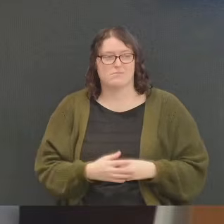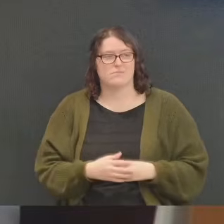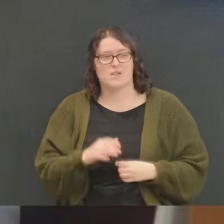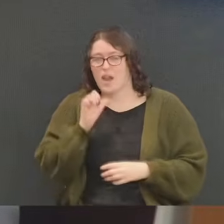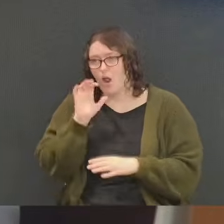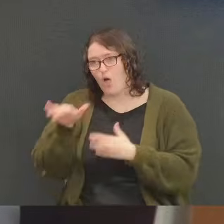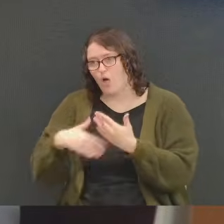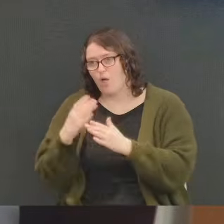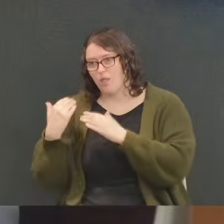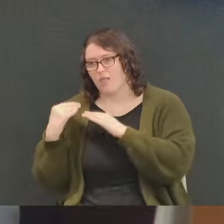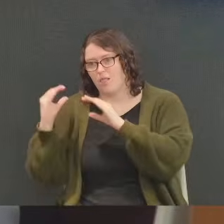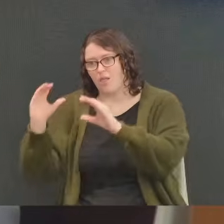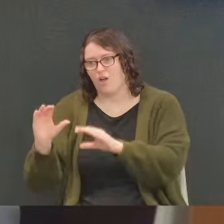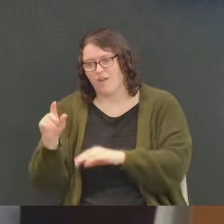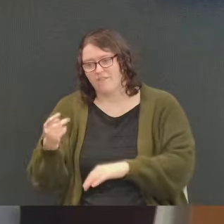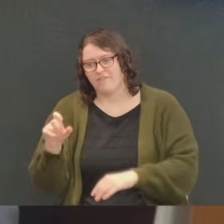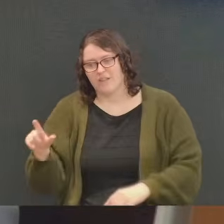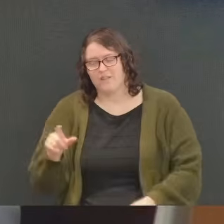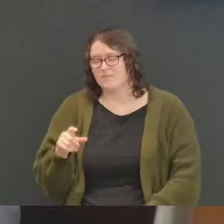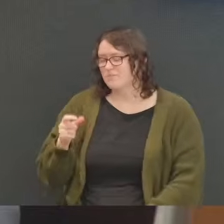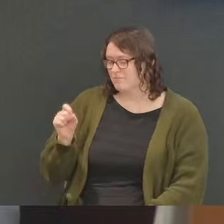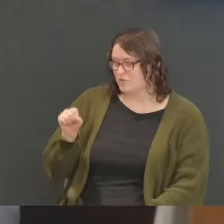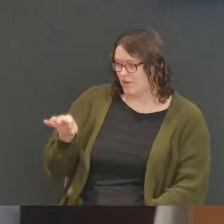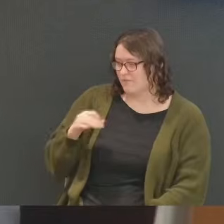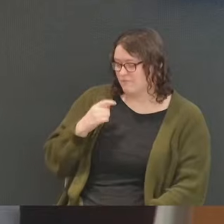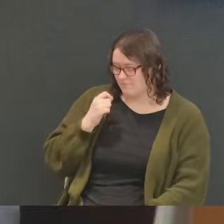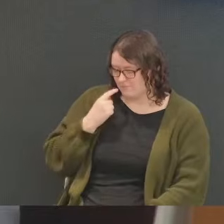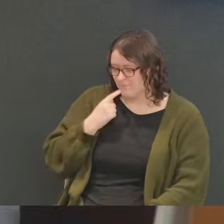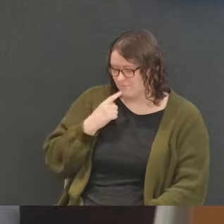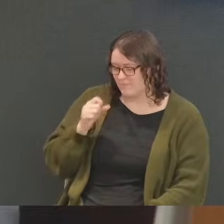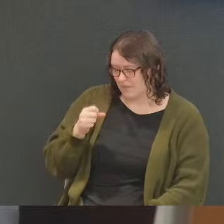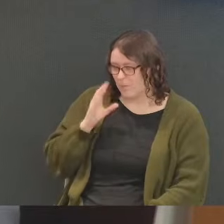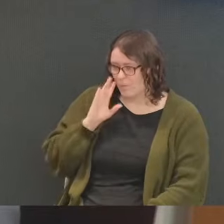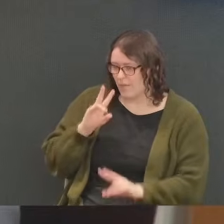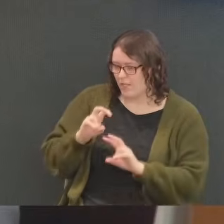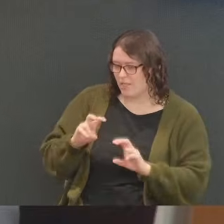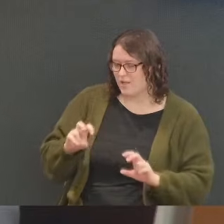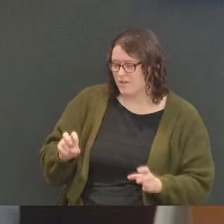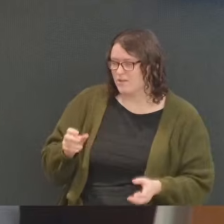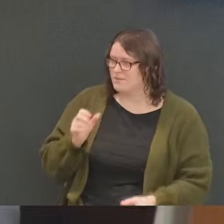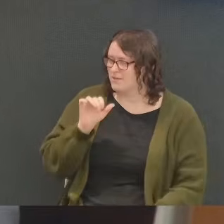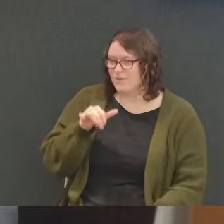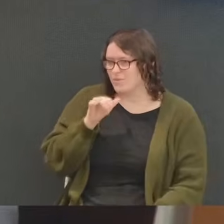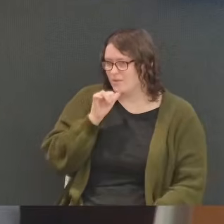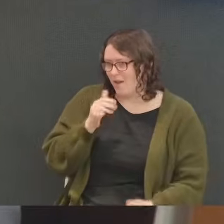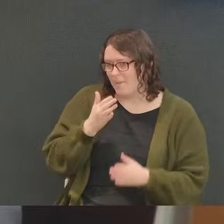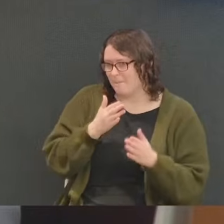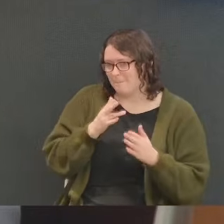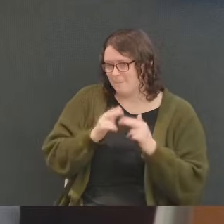something we can definitely take a look at at at that was not built into this particular agreement,